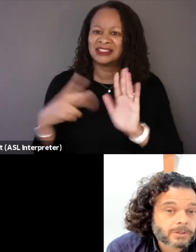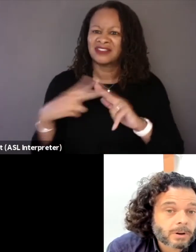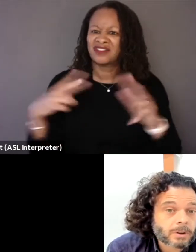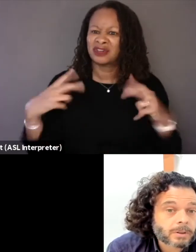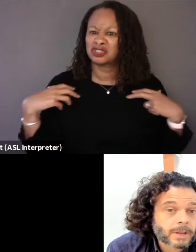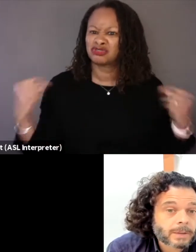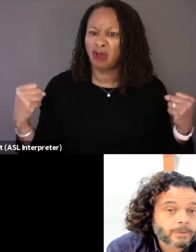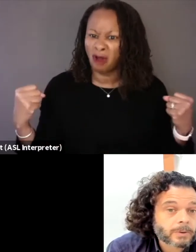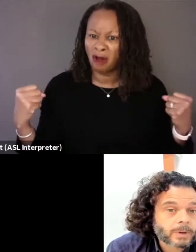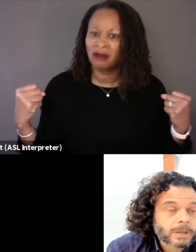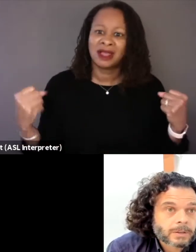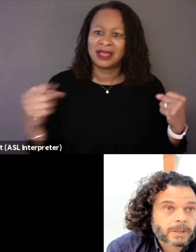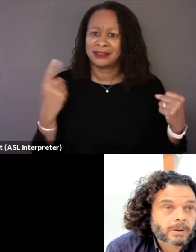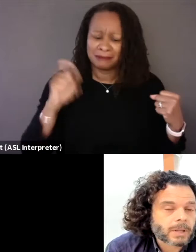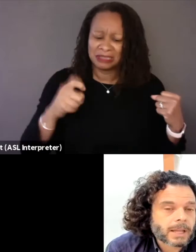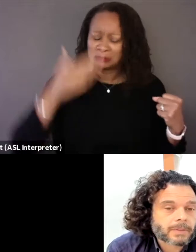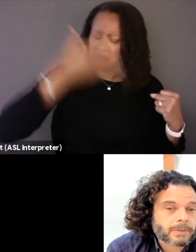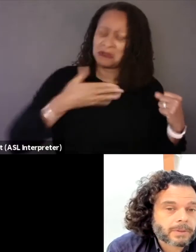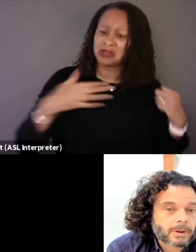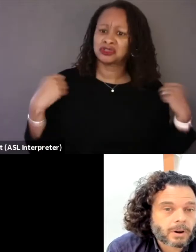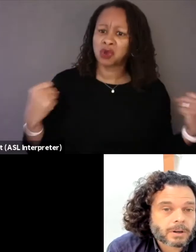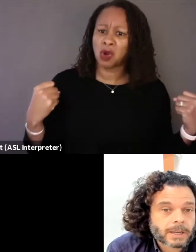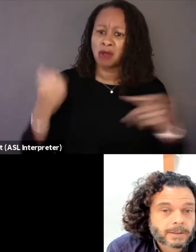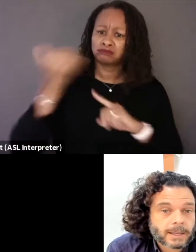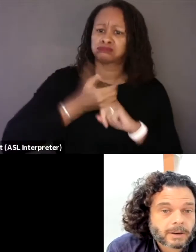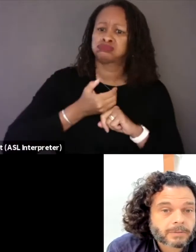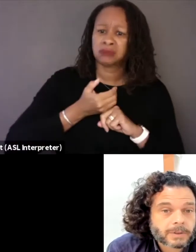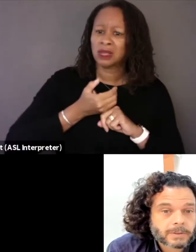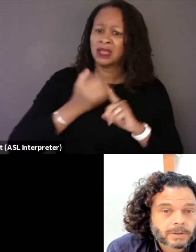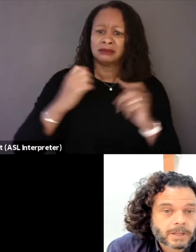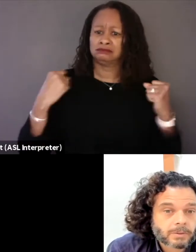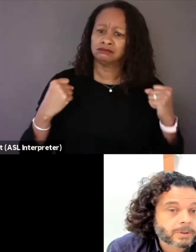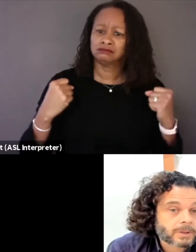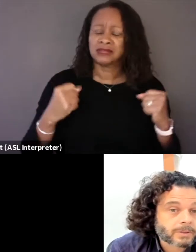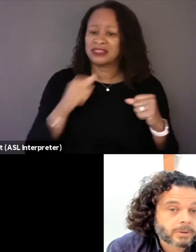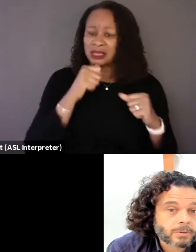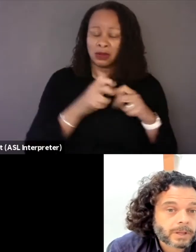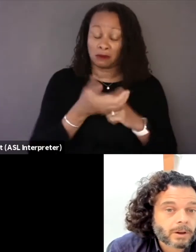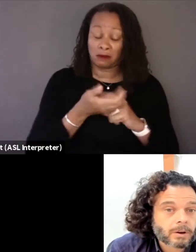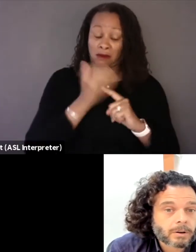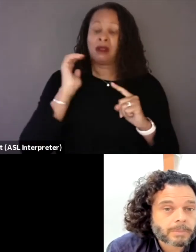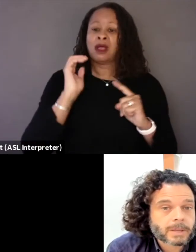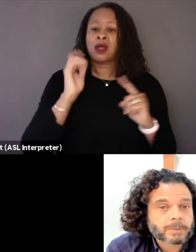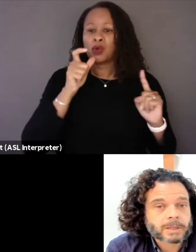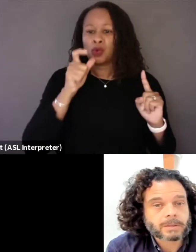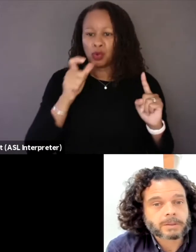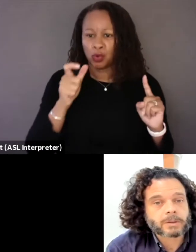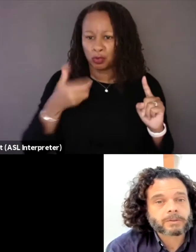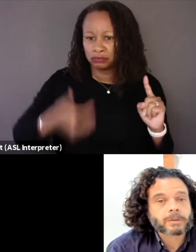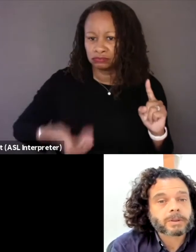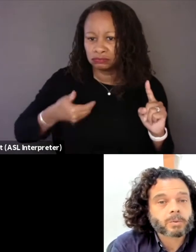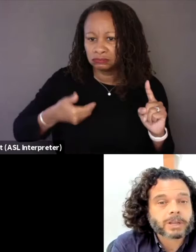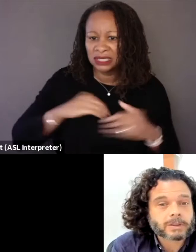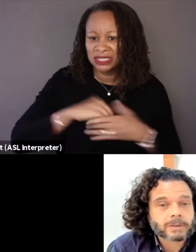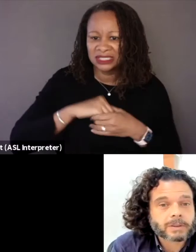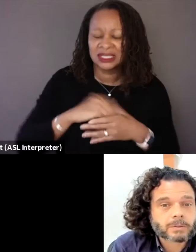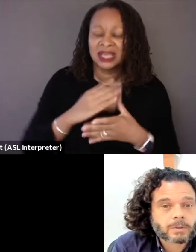strong all the time, so they don't let their guard down that often to let you really see who they are, or maybe, you know, some of their weaknesses or